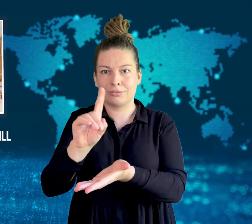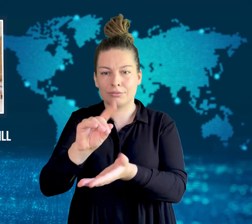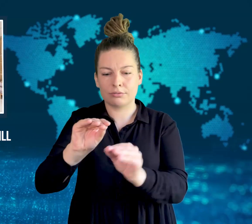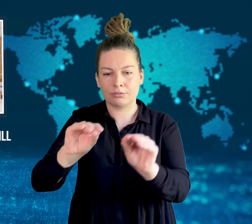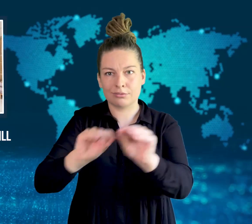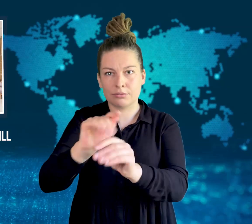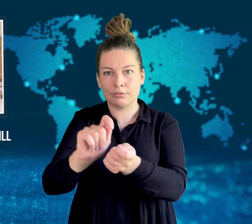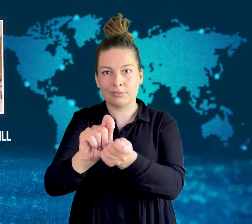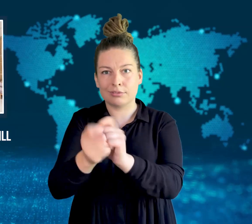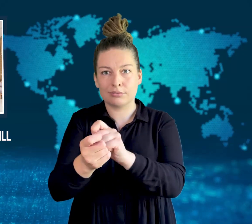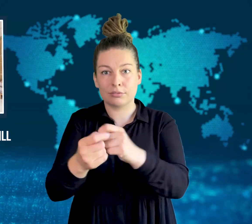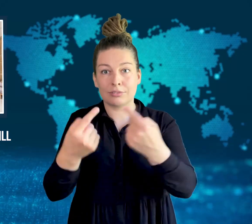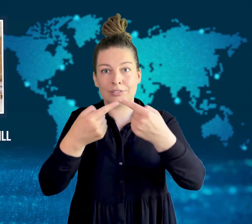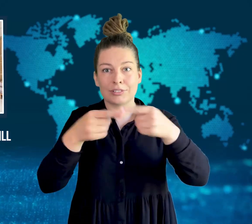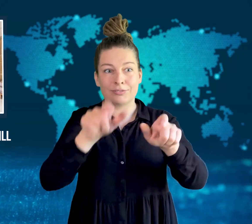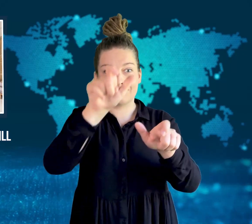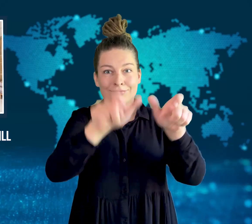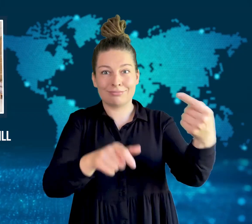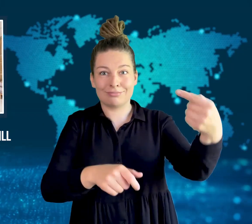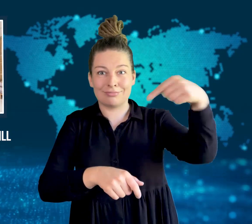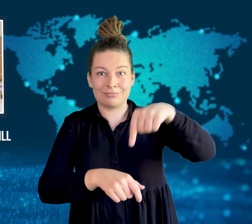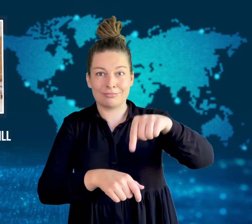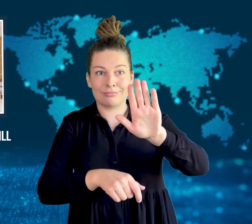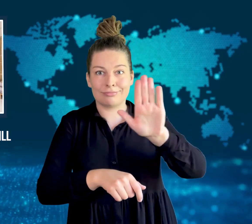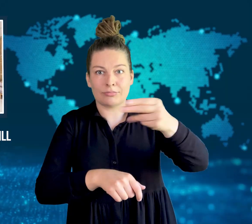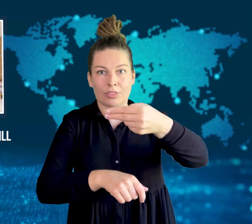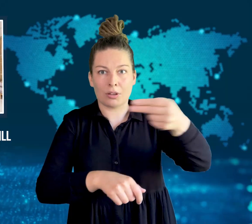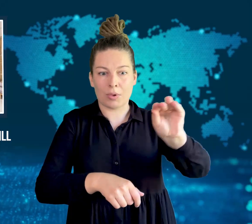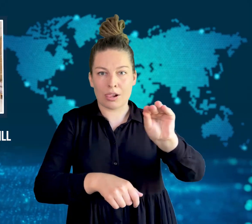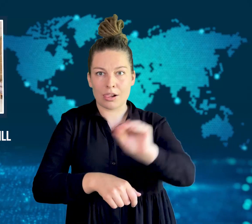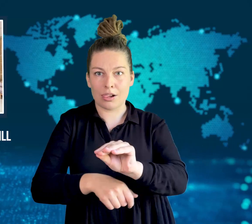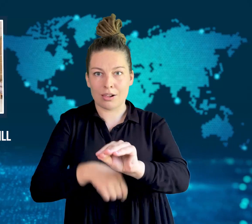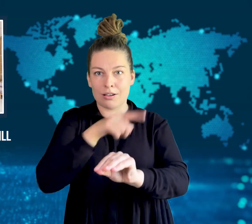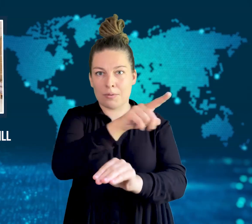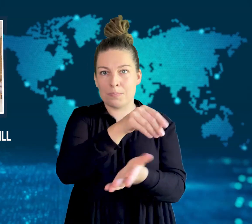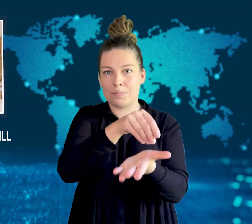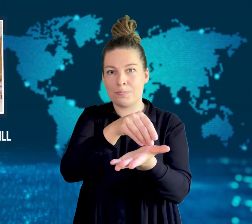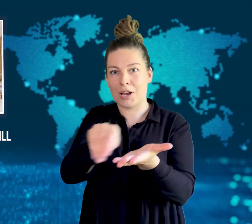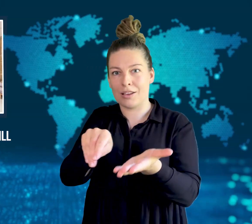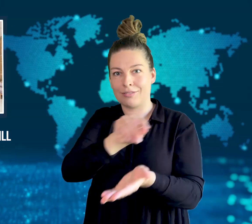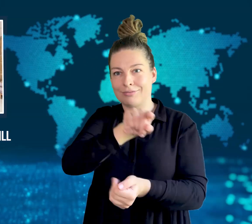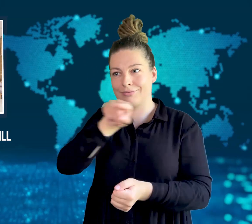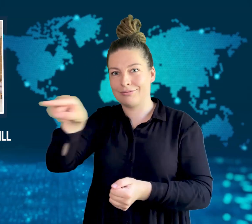the bills of other guests.